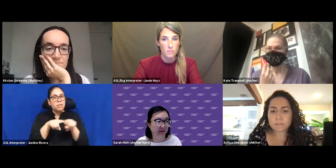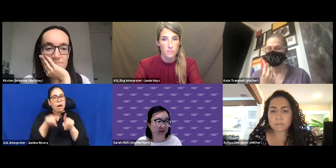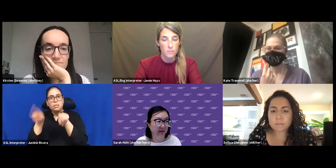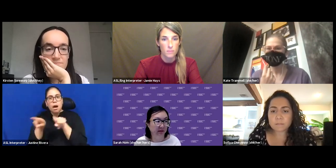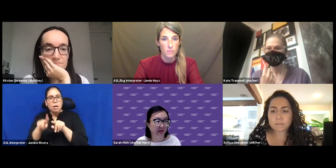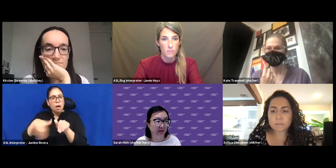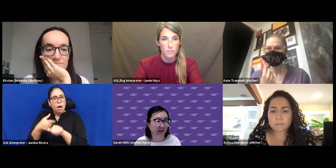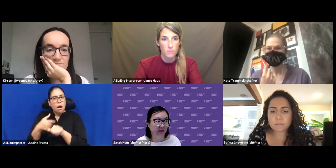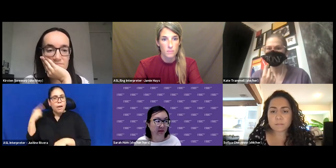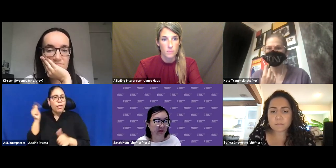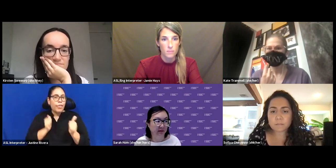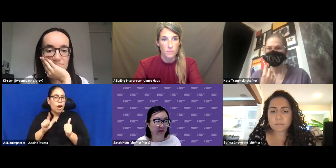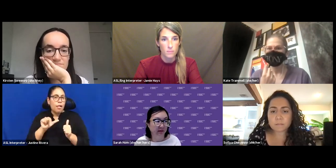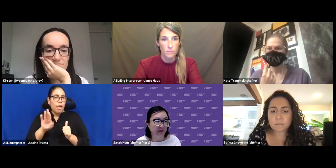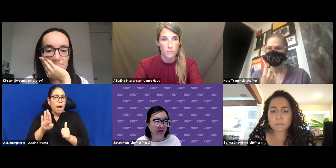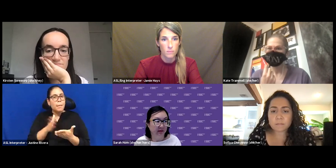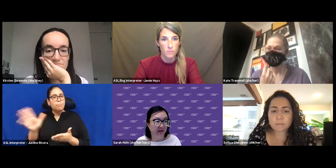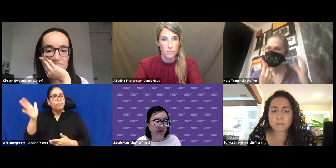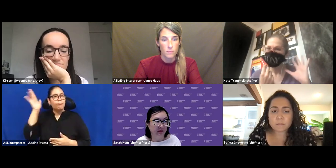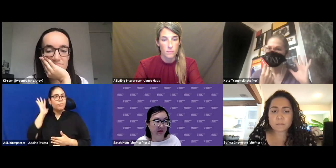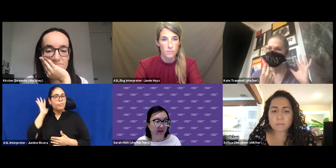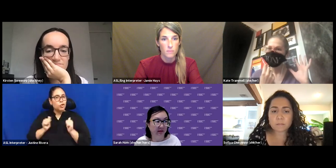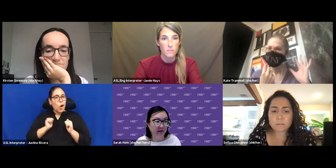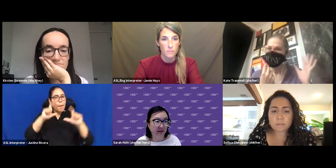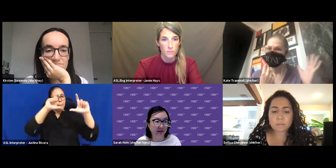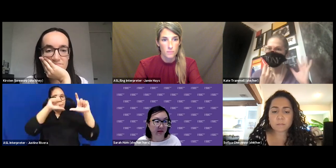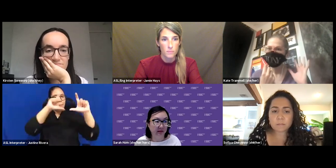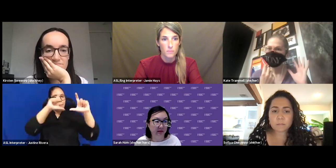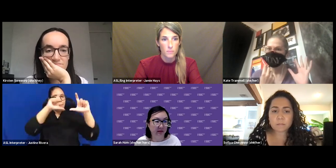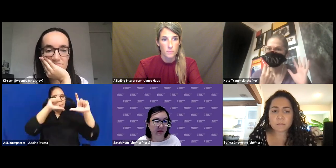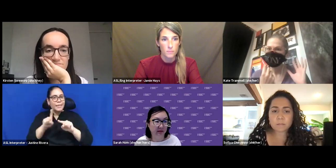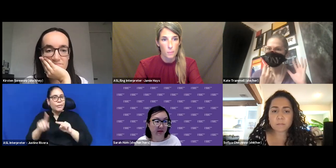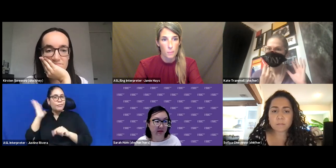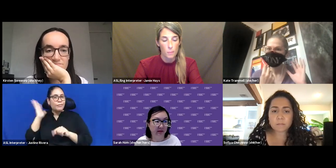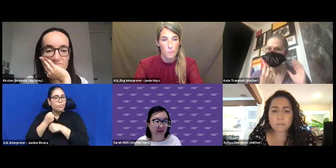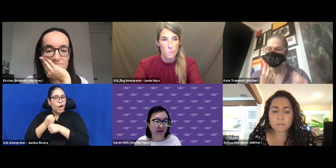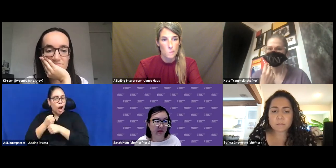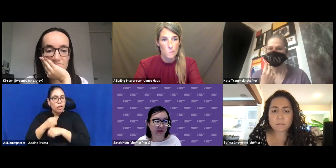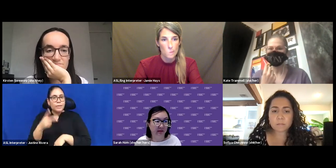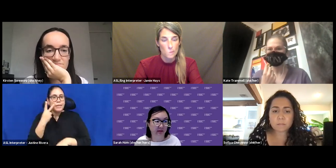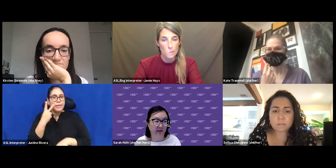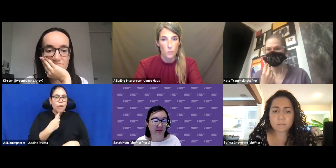past shows that they've done in some red, white, and yellow art.